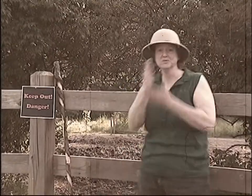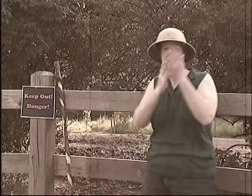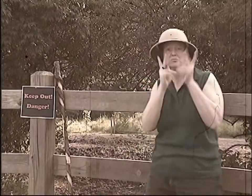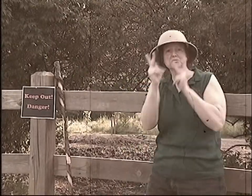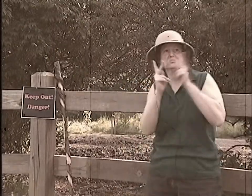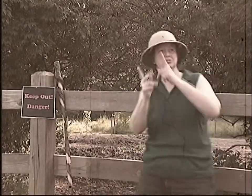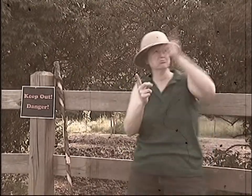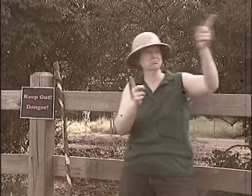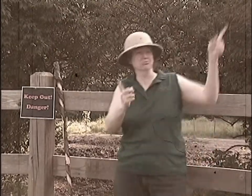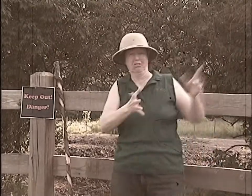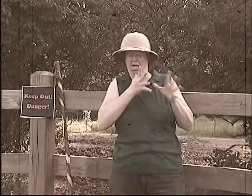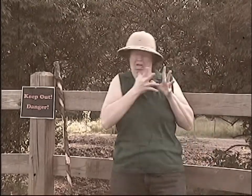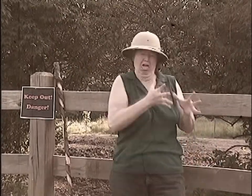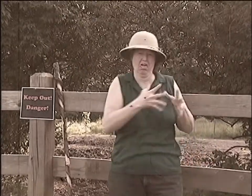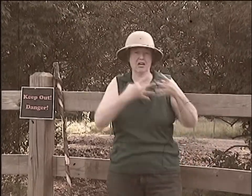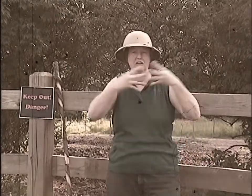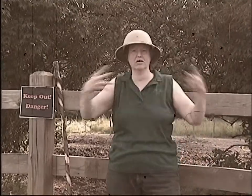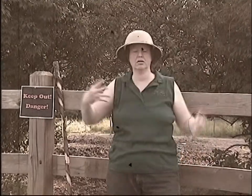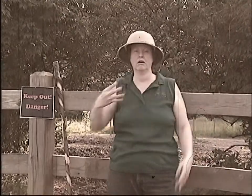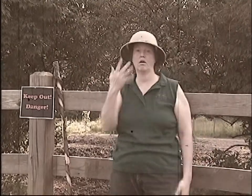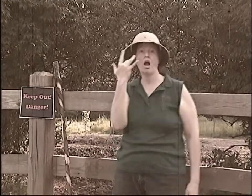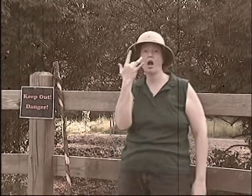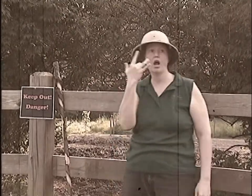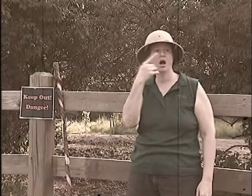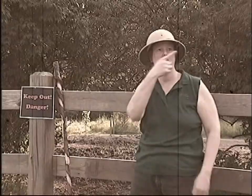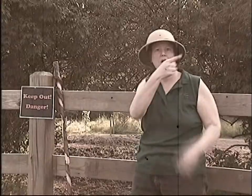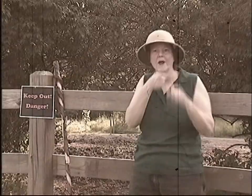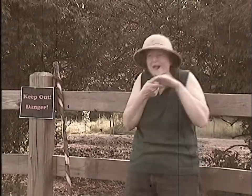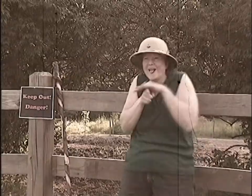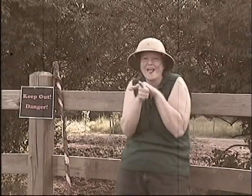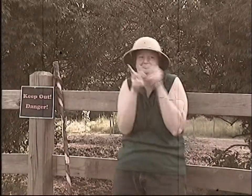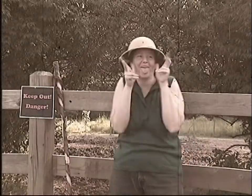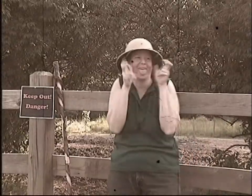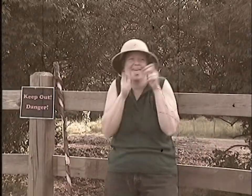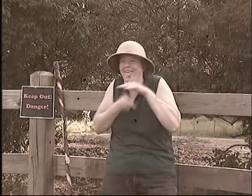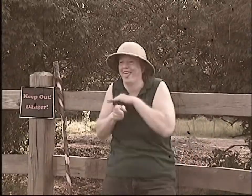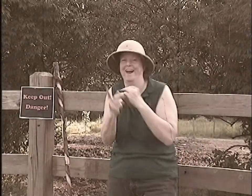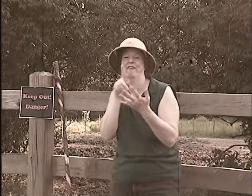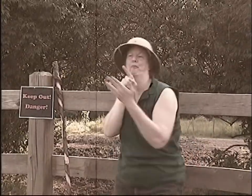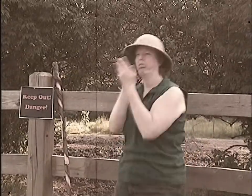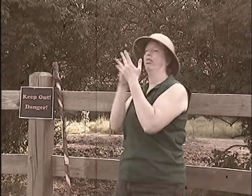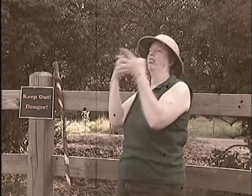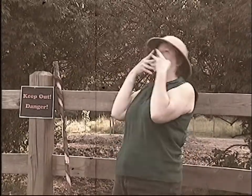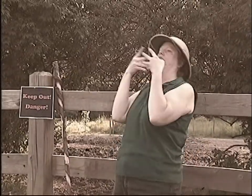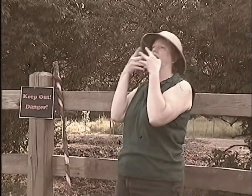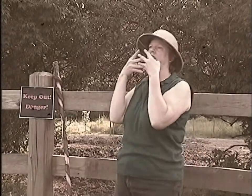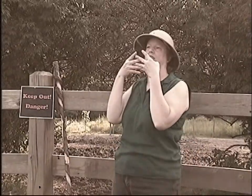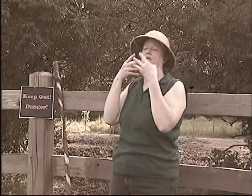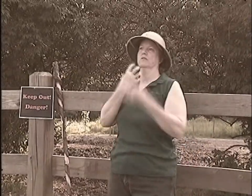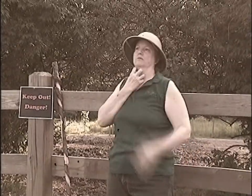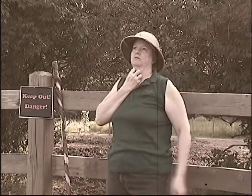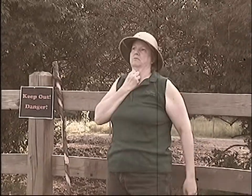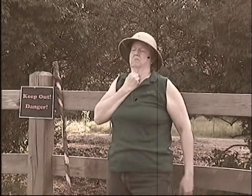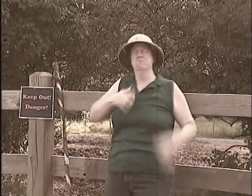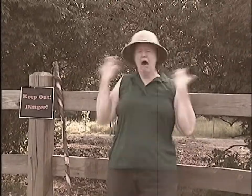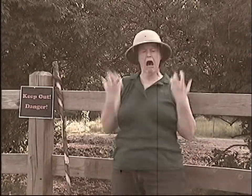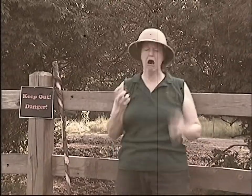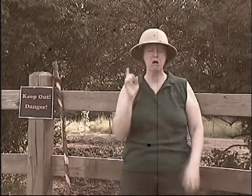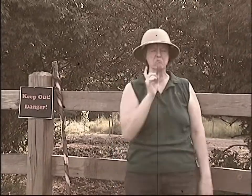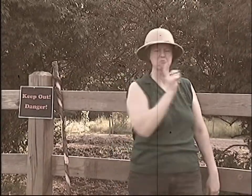HUNHH! YOU KNOW, EVERY TIME PEOPLE GO TO THIS FAUCET THEY EXPECT THE WATER TO COME OUT CLEAN AND PERFECT. SOMETIMES THE WATER'S NOT CLEAN